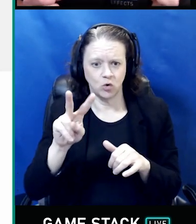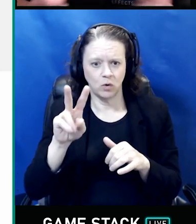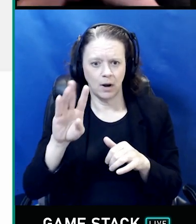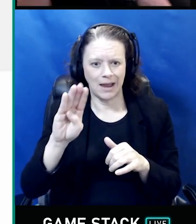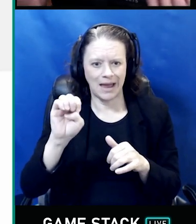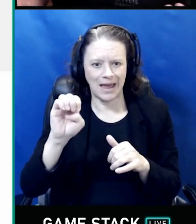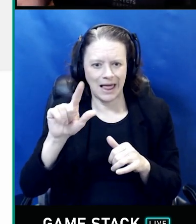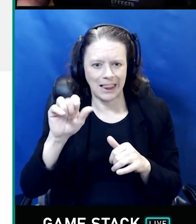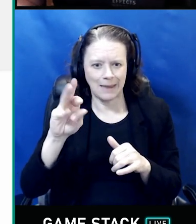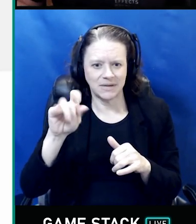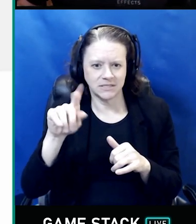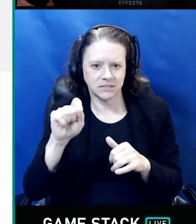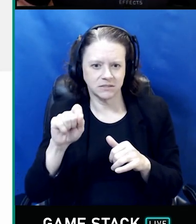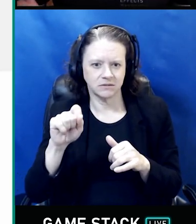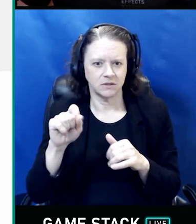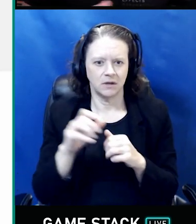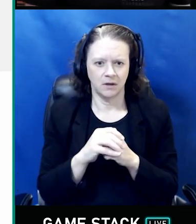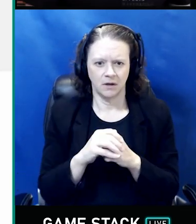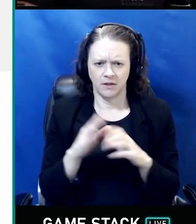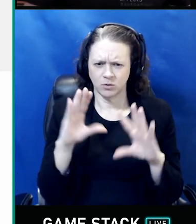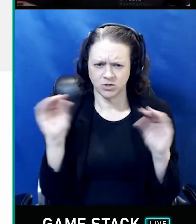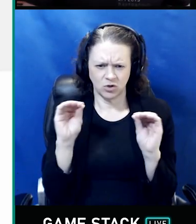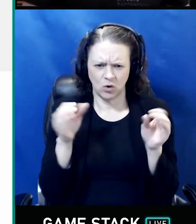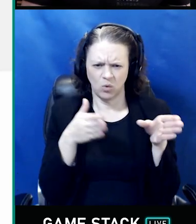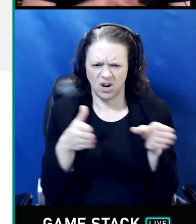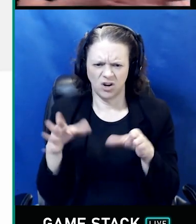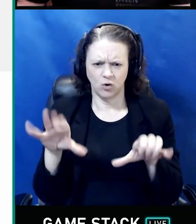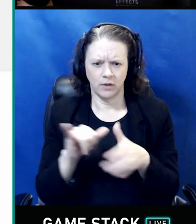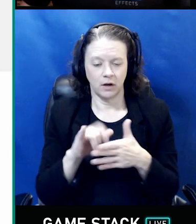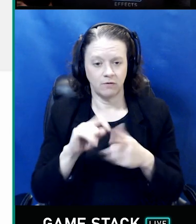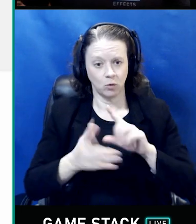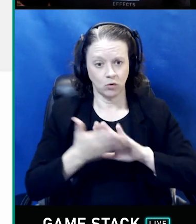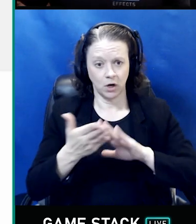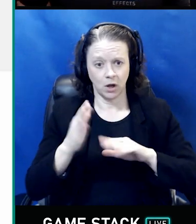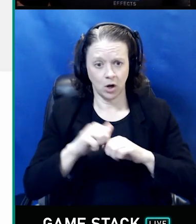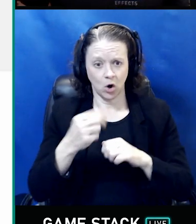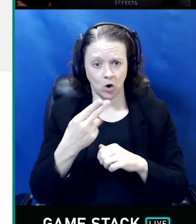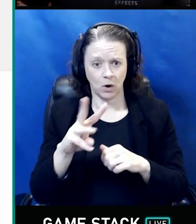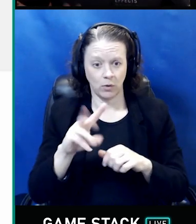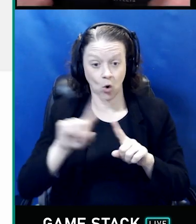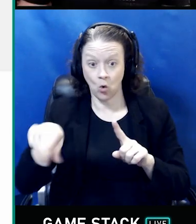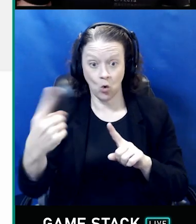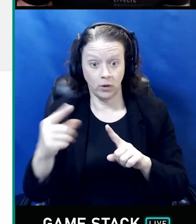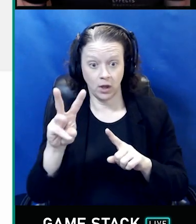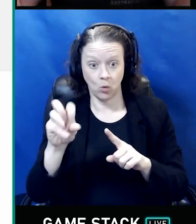there was really no way to do this. If you happened to be running on hardware where the only wave size available was 32,